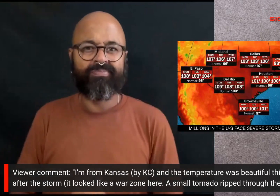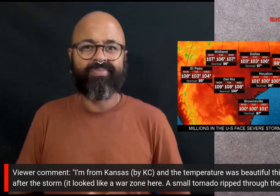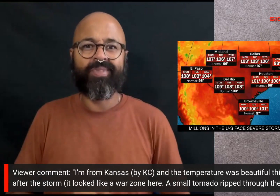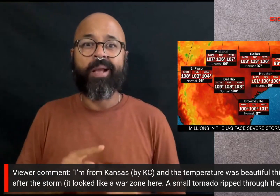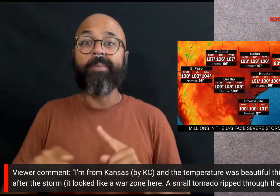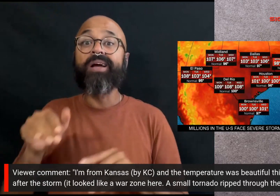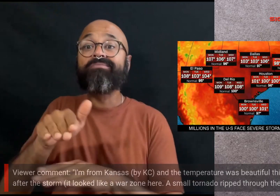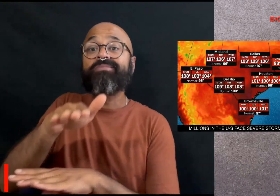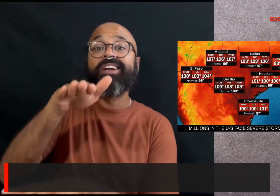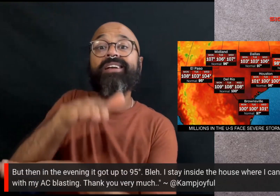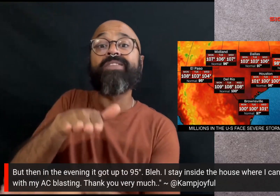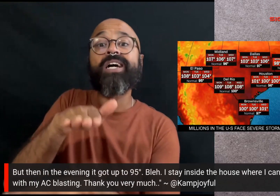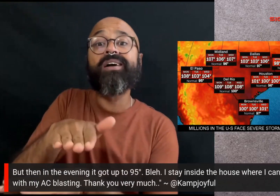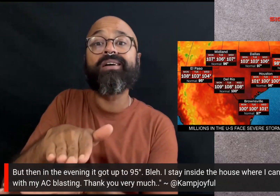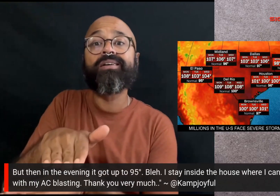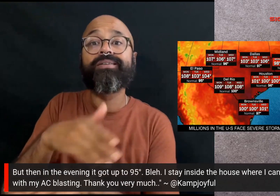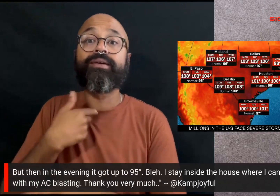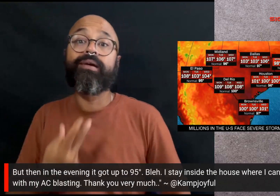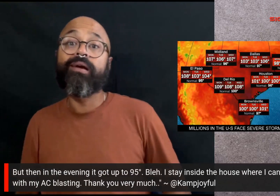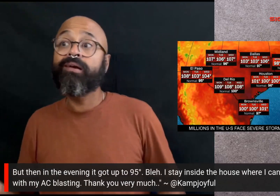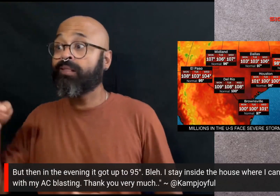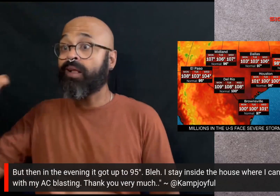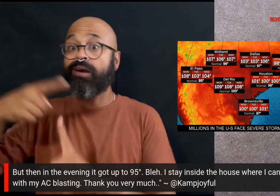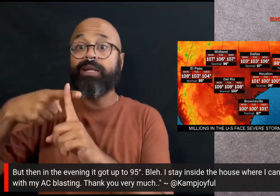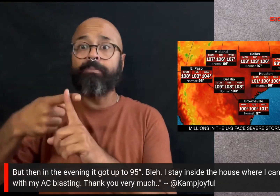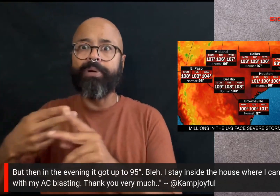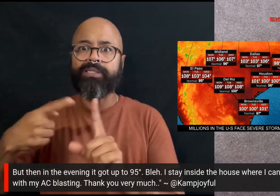but then in the evening it got up to 95 degrees.